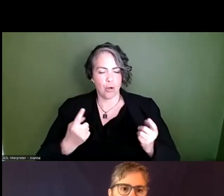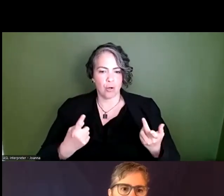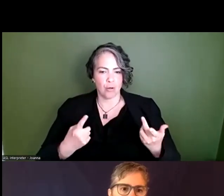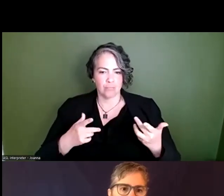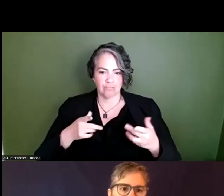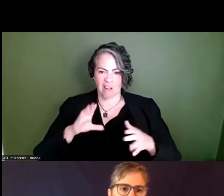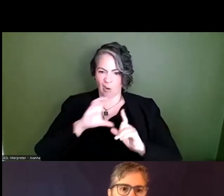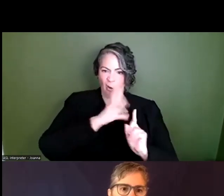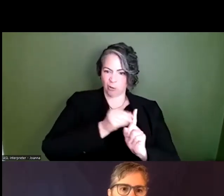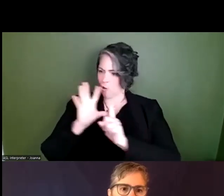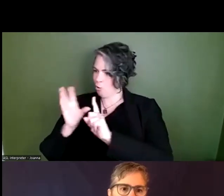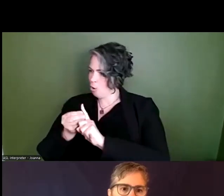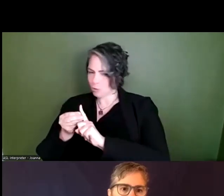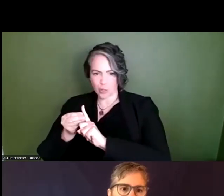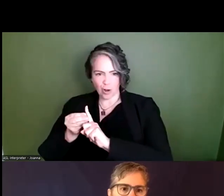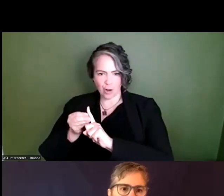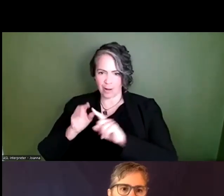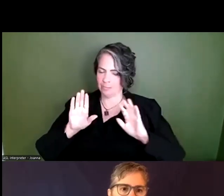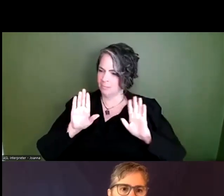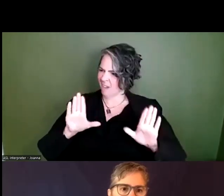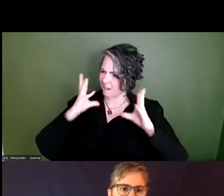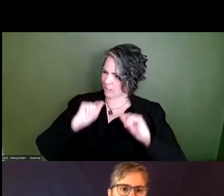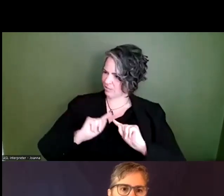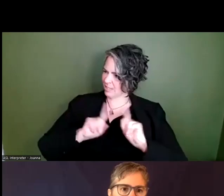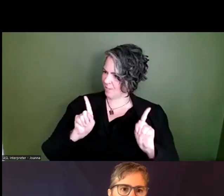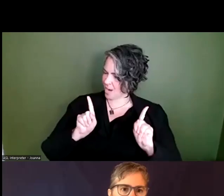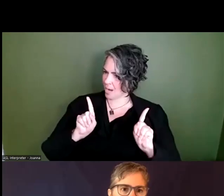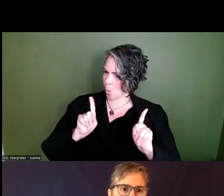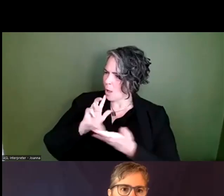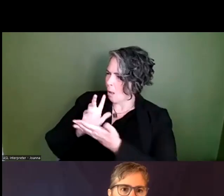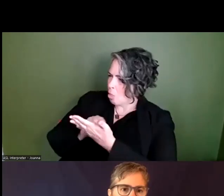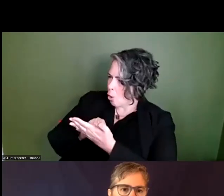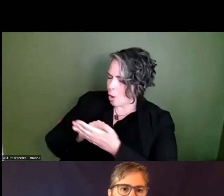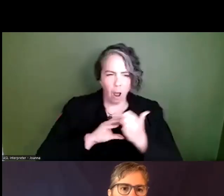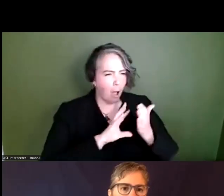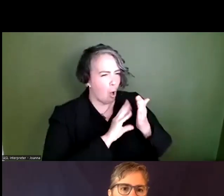we develop a closeness, we can understand what they are, what their belief system is,